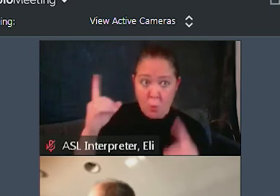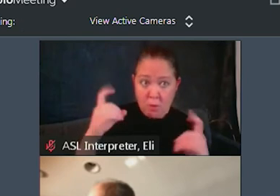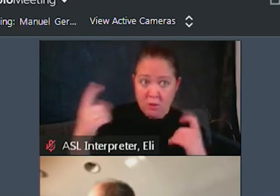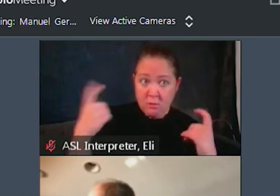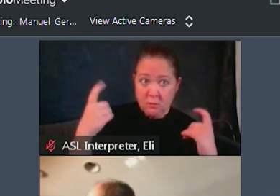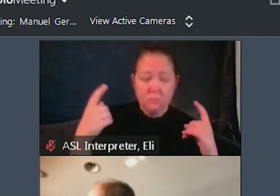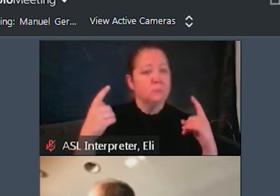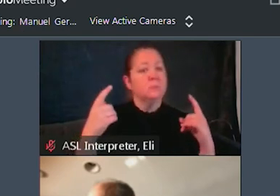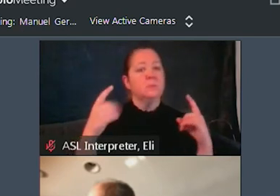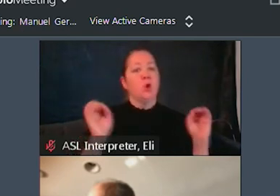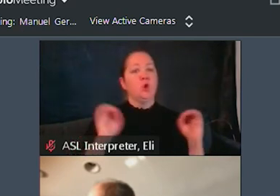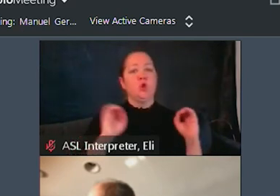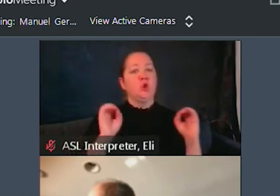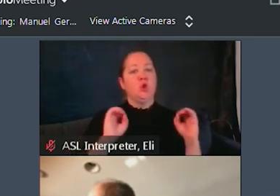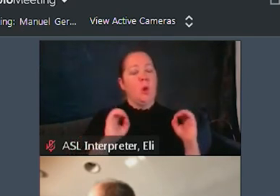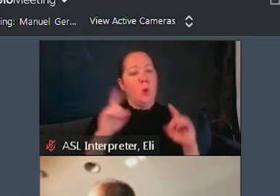No questions. Madam chair. Thank you.